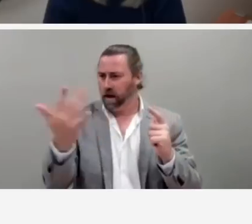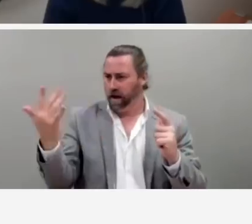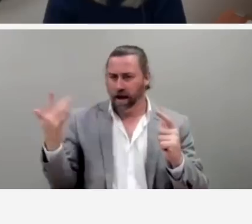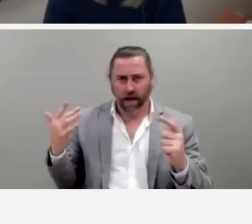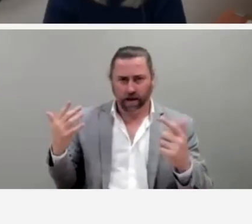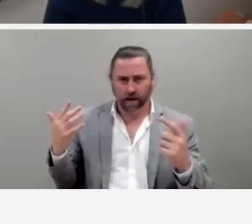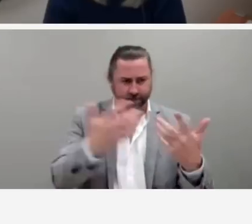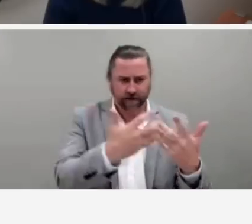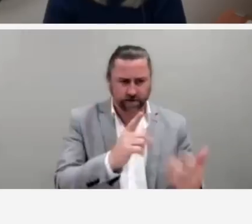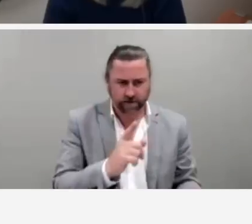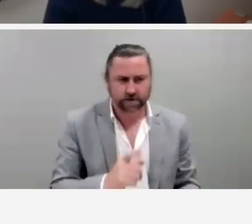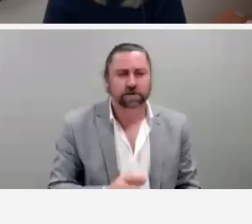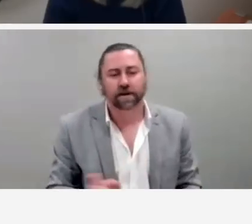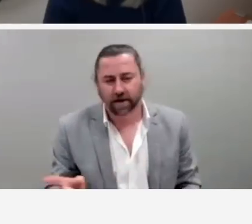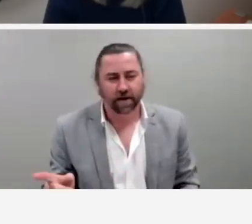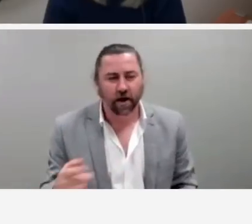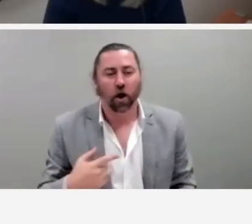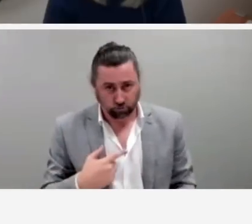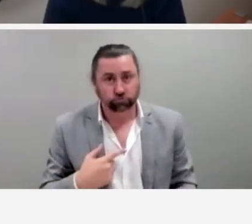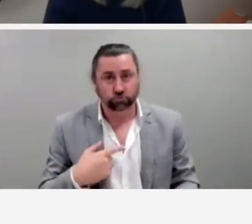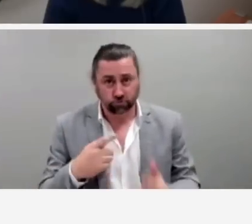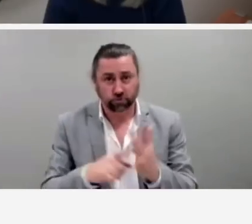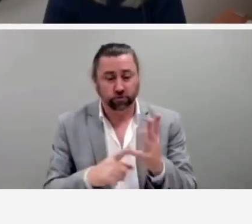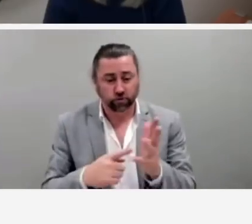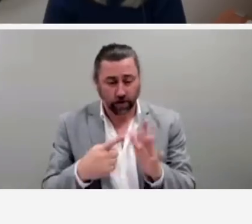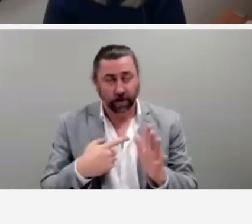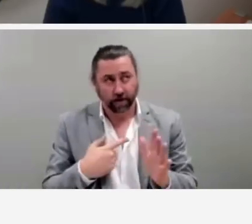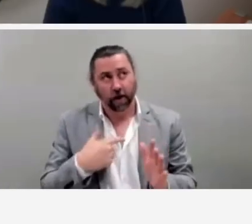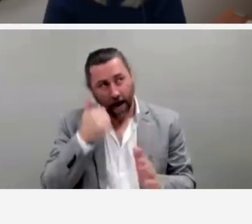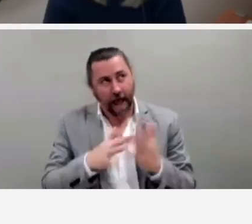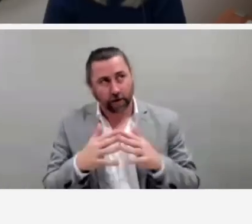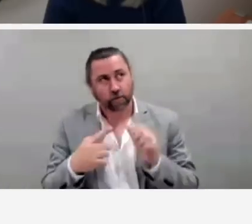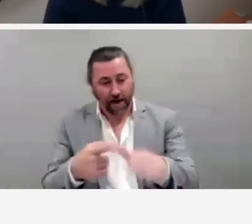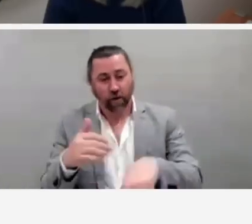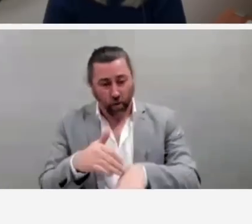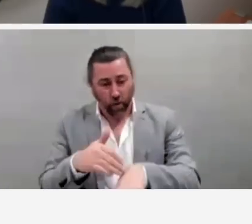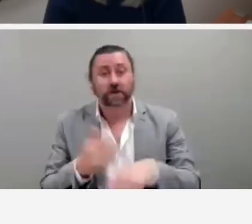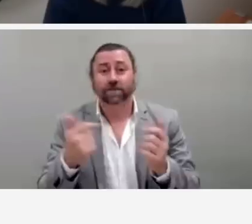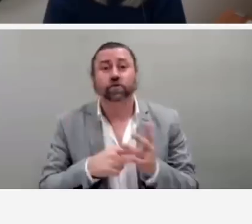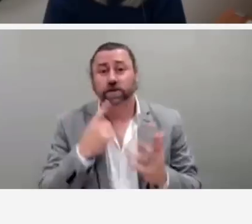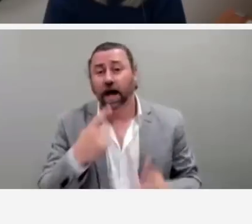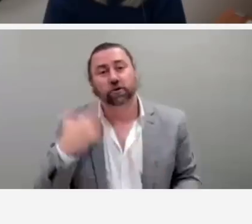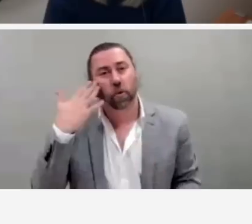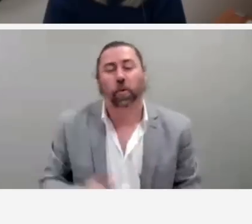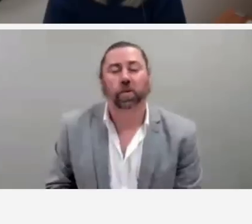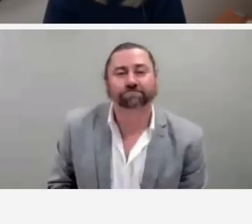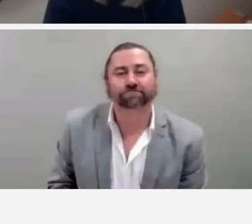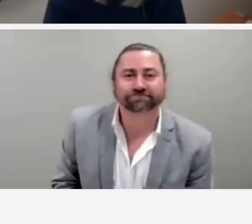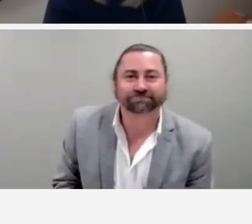So I nodded in the sense that I know how I'm going to answer the question today which is I don't know yet but it's a really good question.